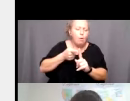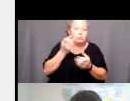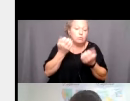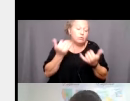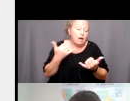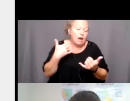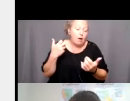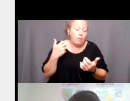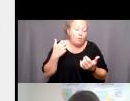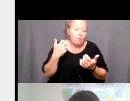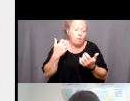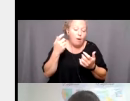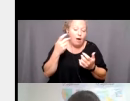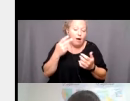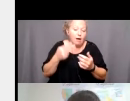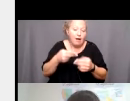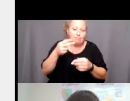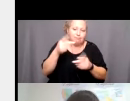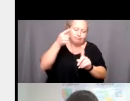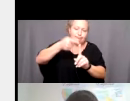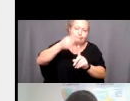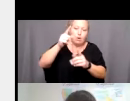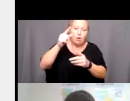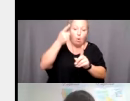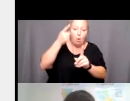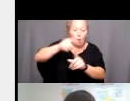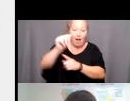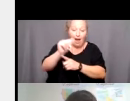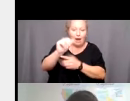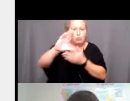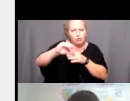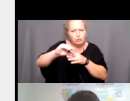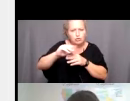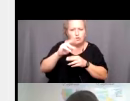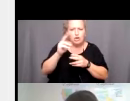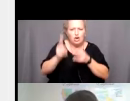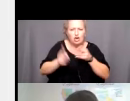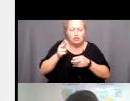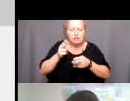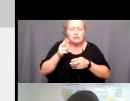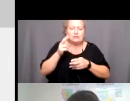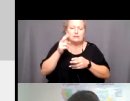highlight goal A which, relates to reducing urgent risk to public health and safety